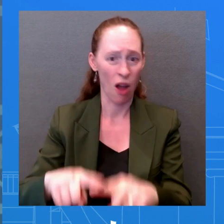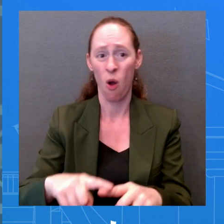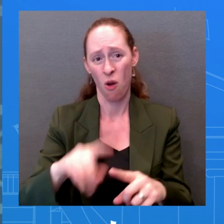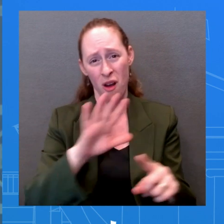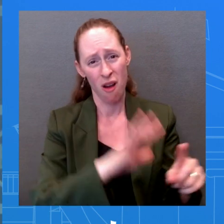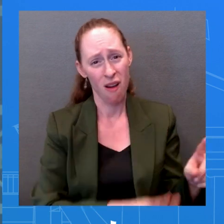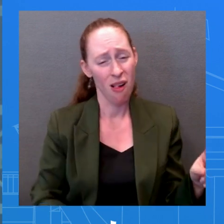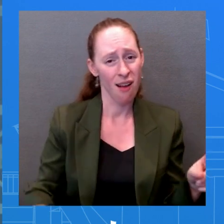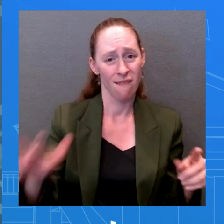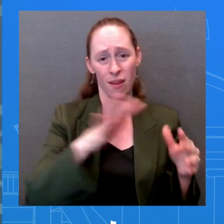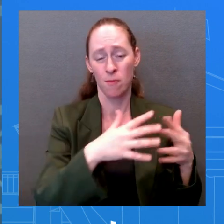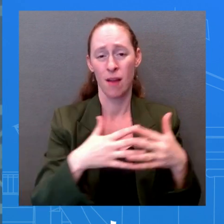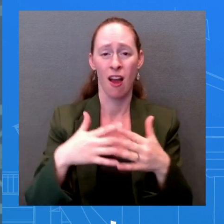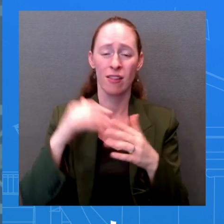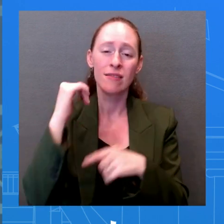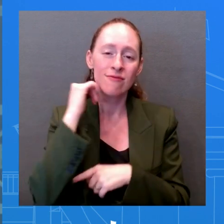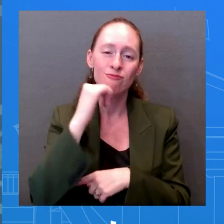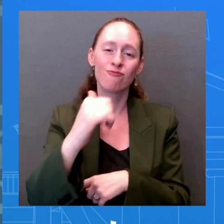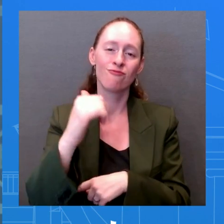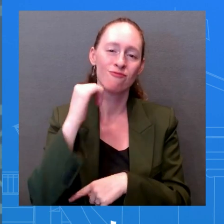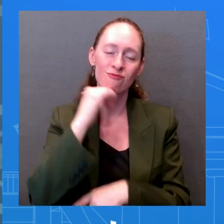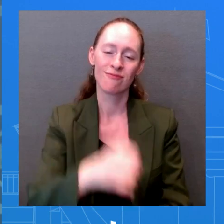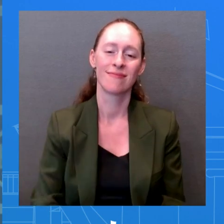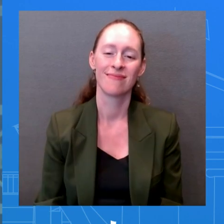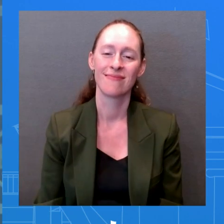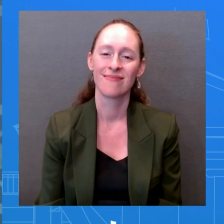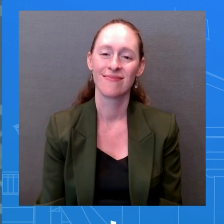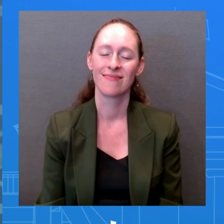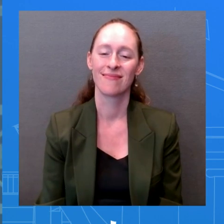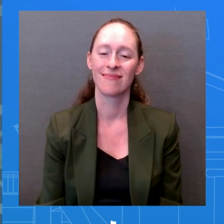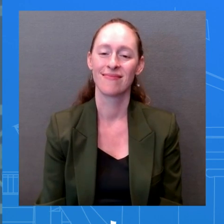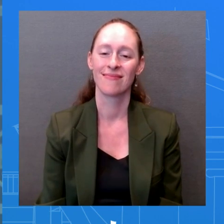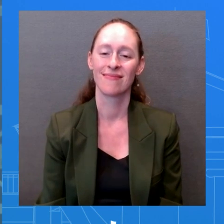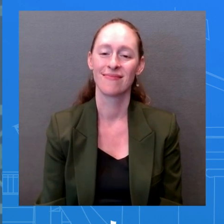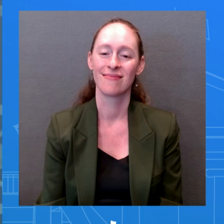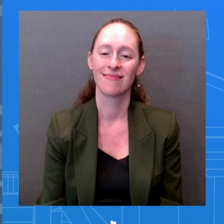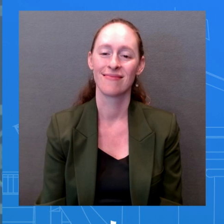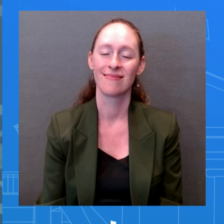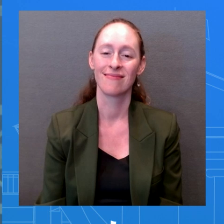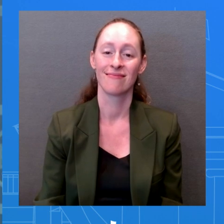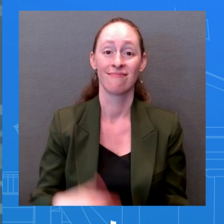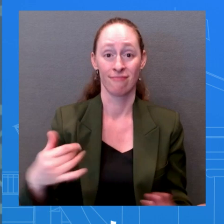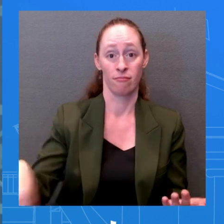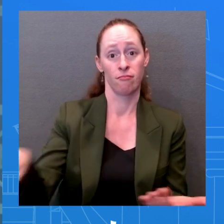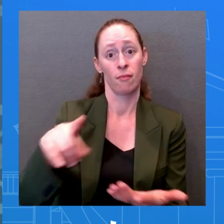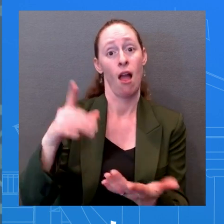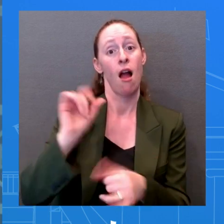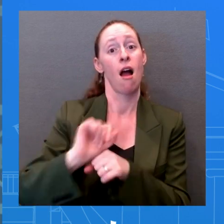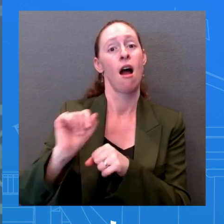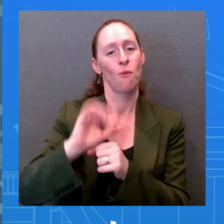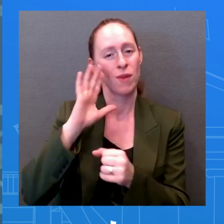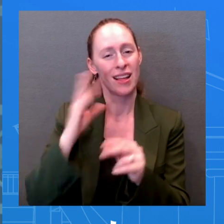improvements in working conditions, and peace of mind on healthcare costs. And it's also a victory for railway companies